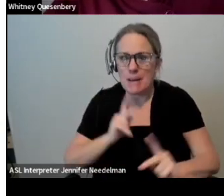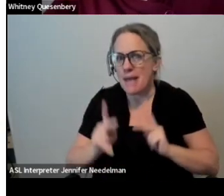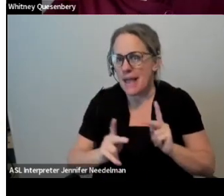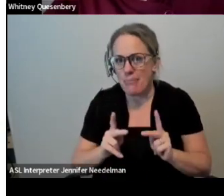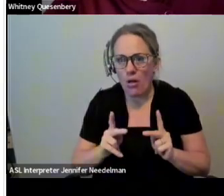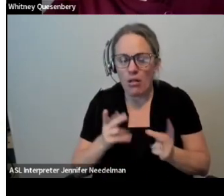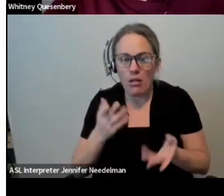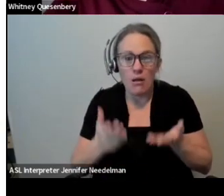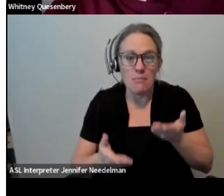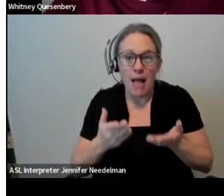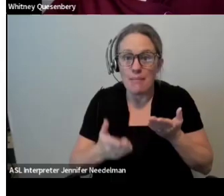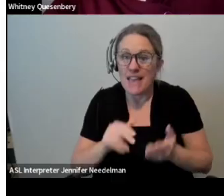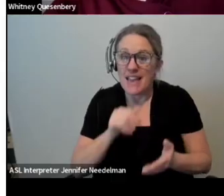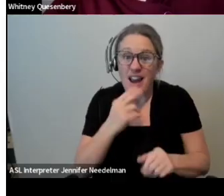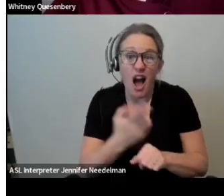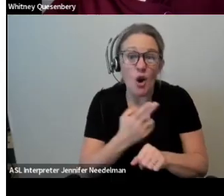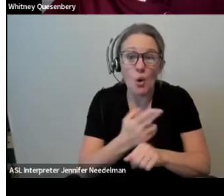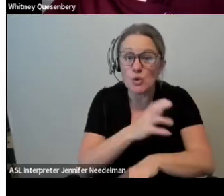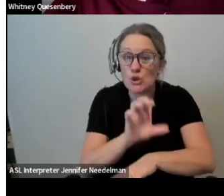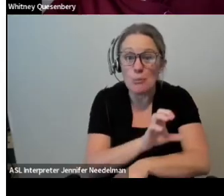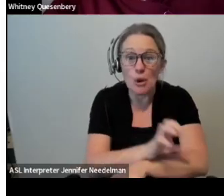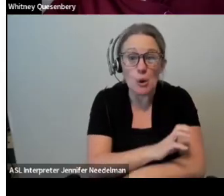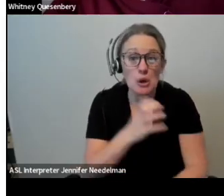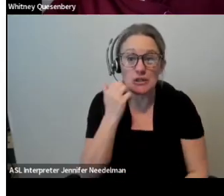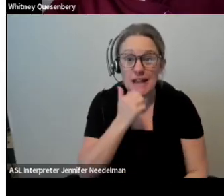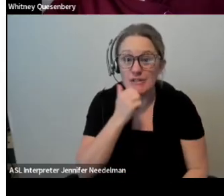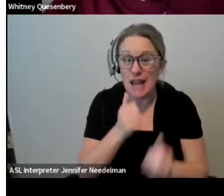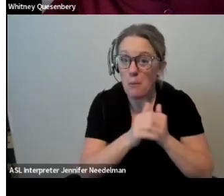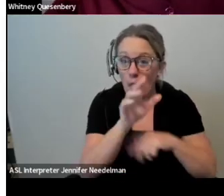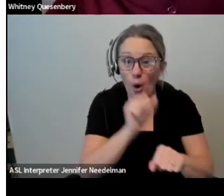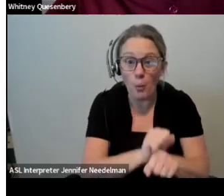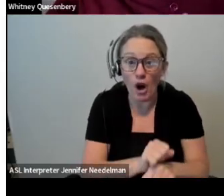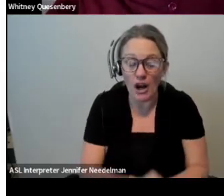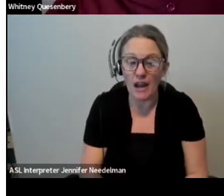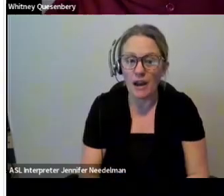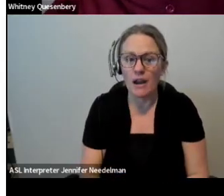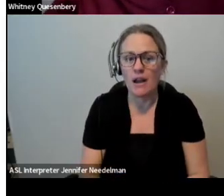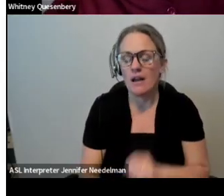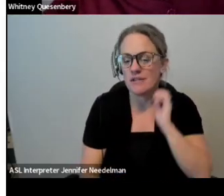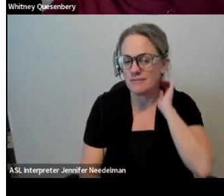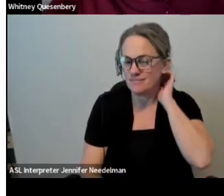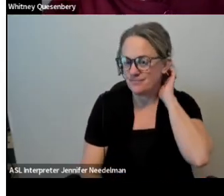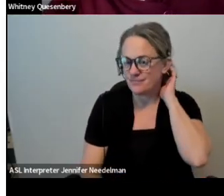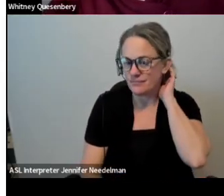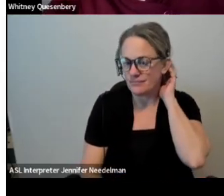computers day in and out day in and out of their work. And as they retire, they're, they have even less reason